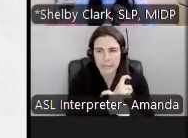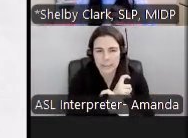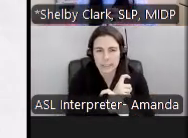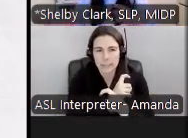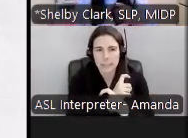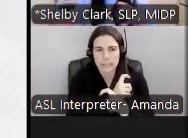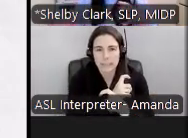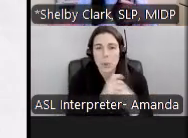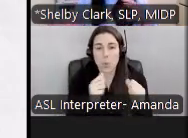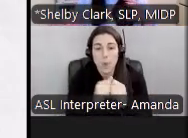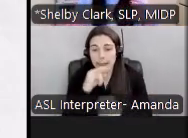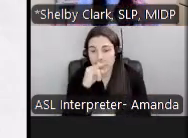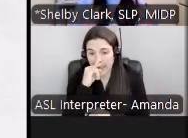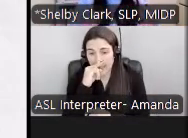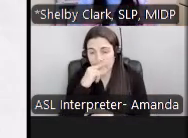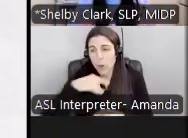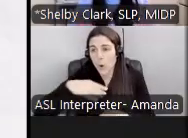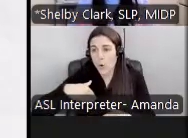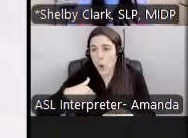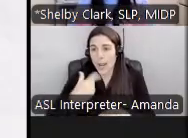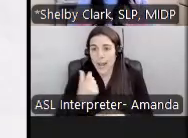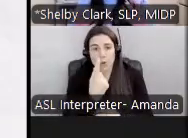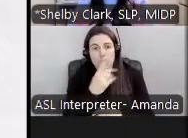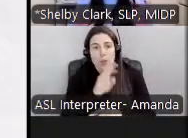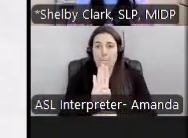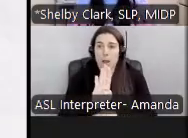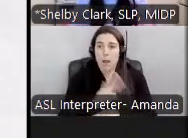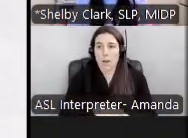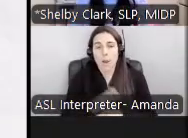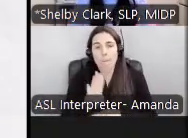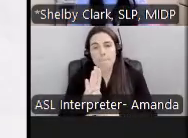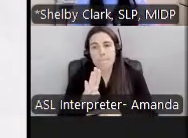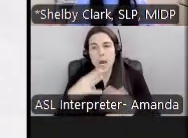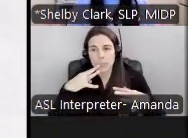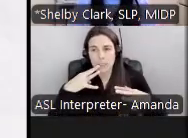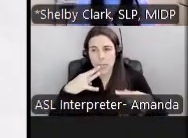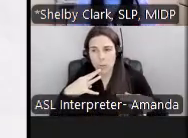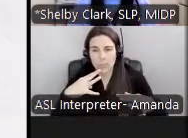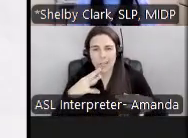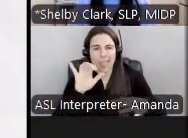yet have the b sound or B, which is basic framing material.